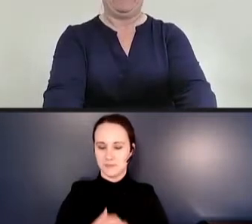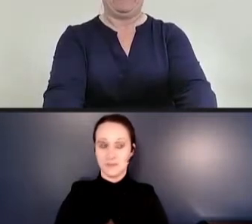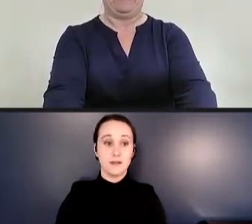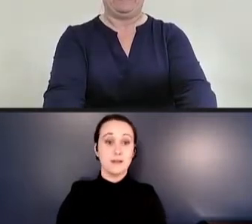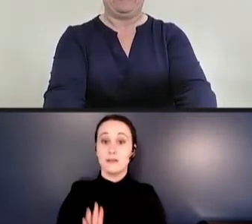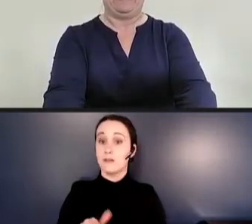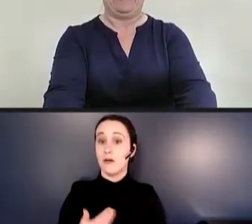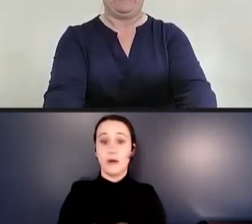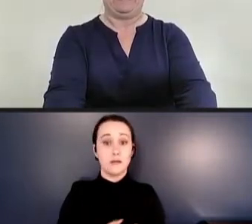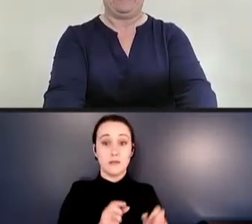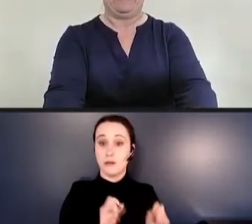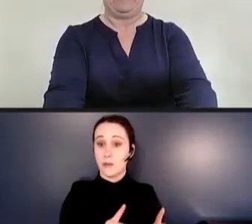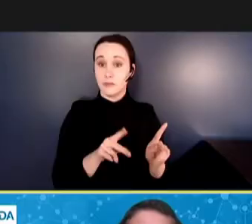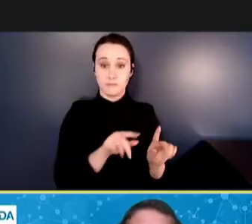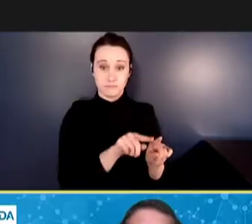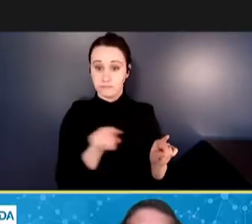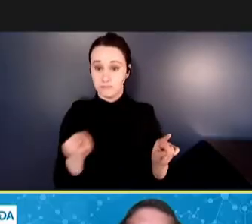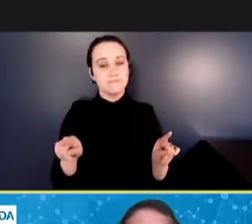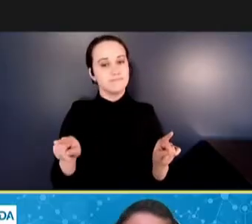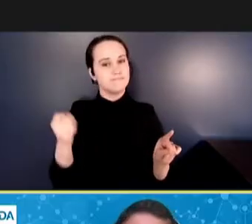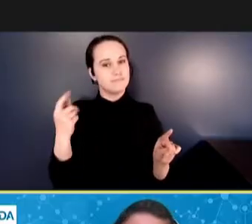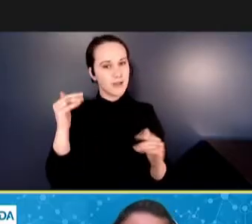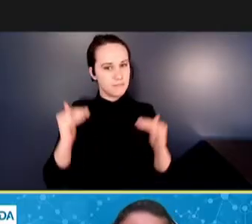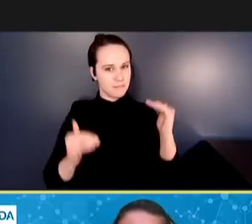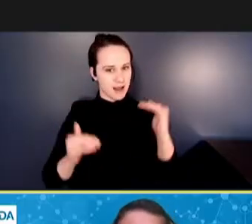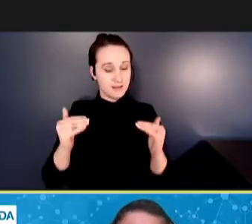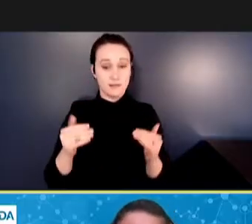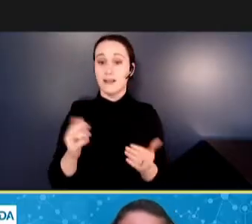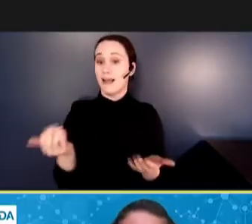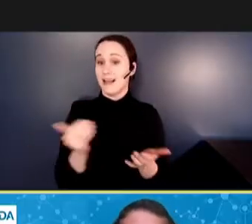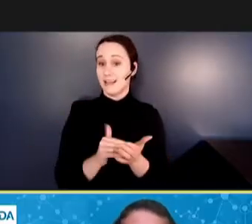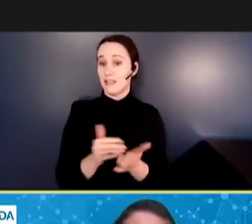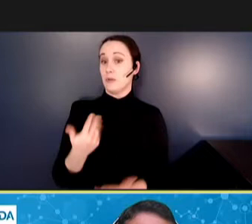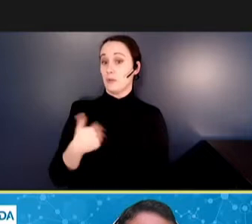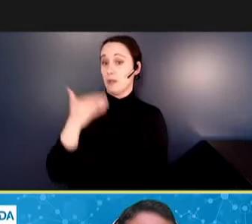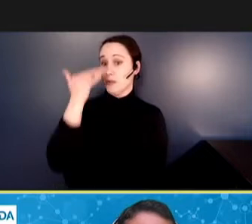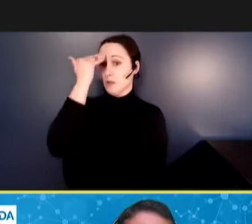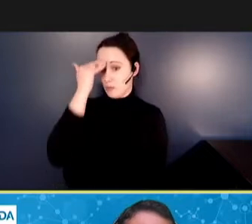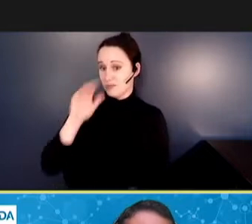have to be balanced against some of the known challenges with using data-driven technologies.